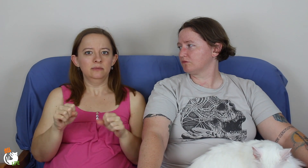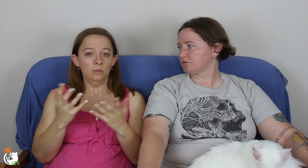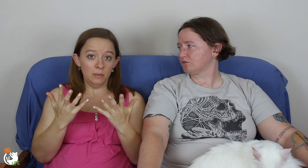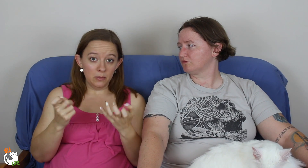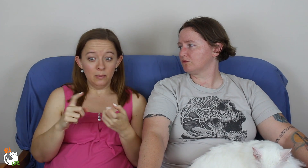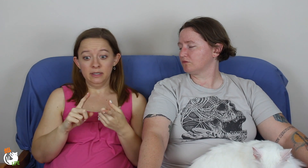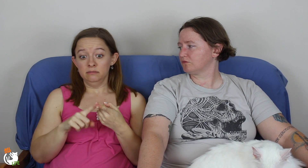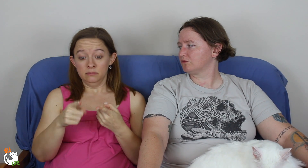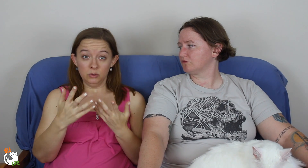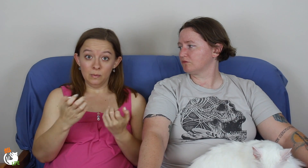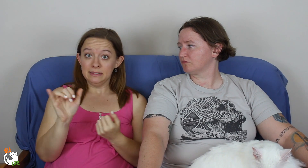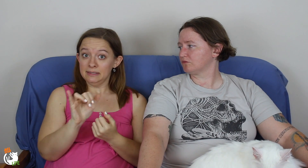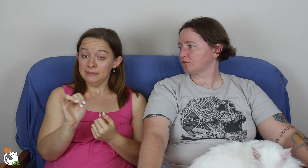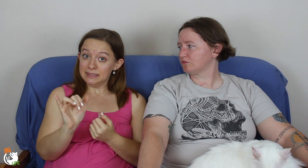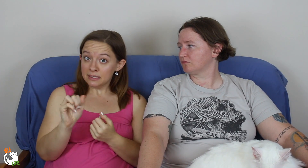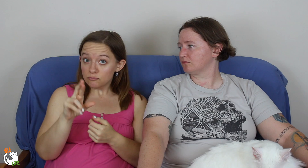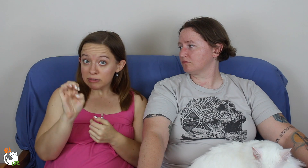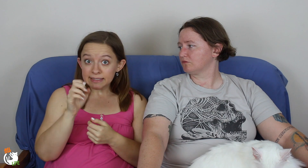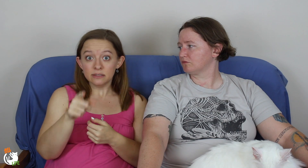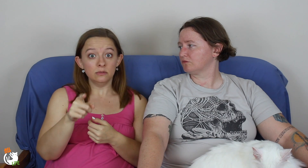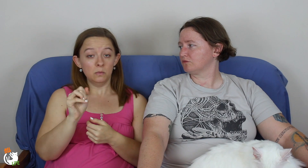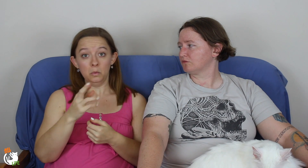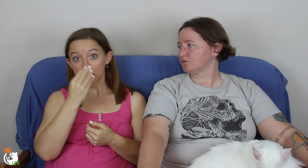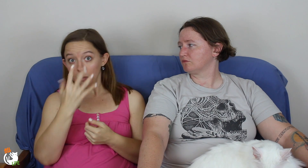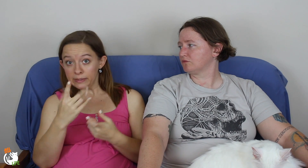we could think of possible that we wanted. You know, you could have the same race,